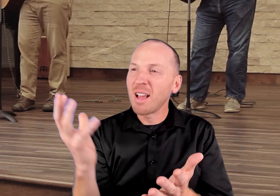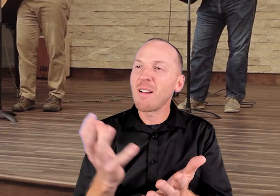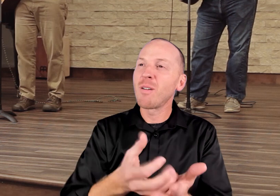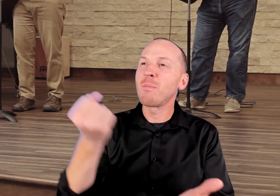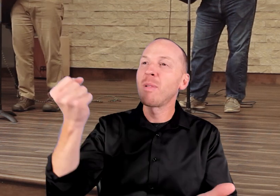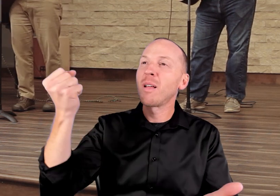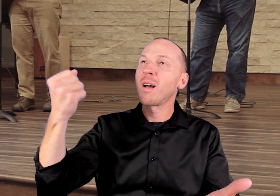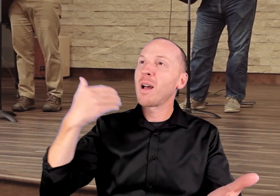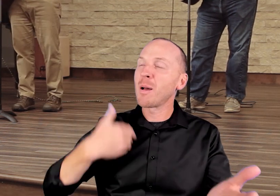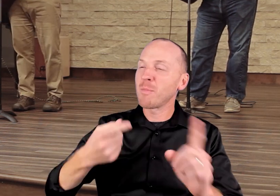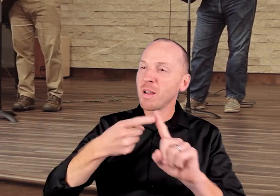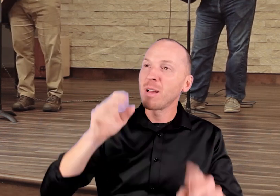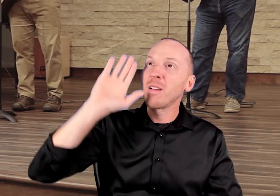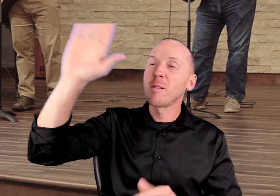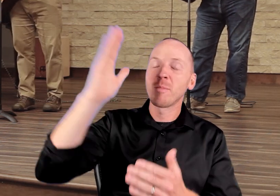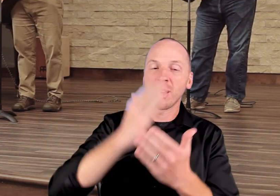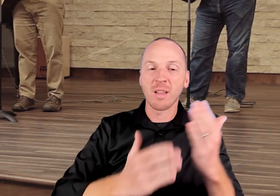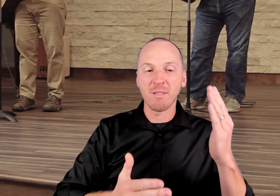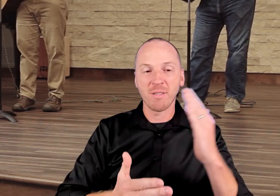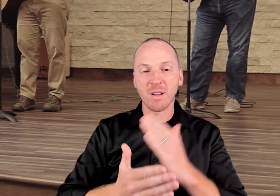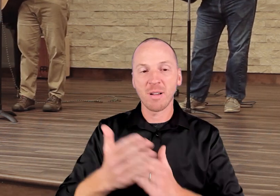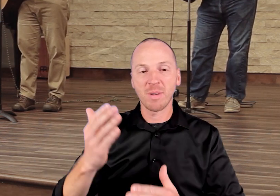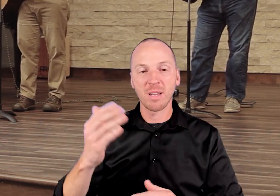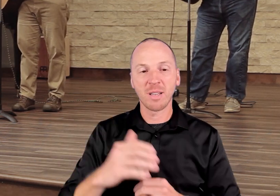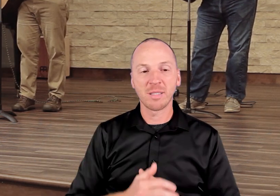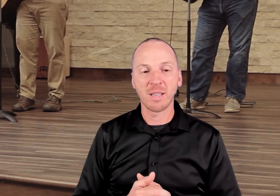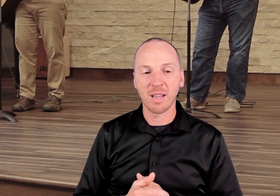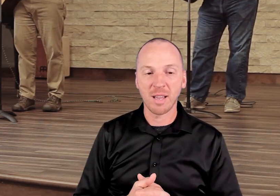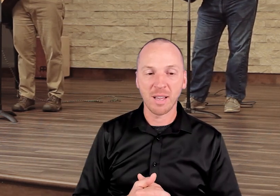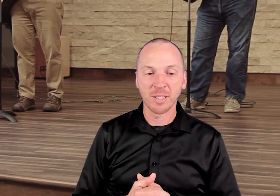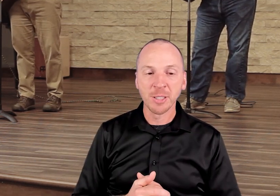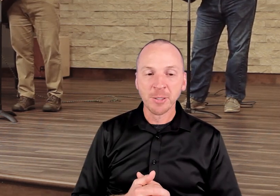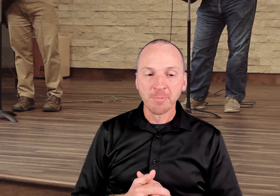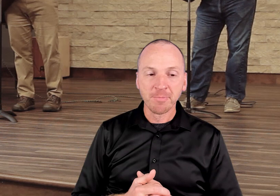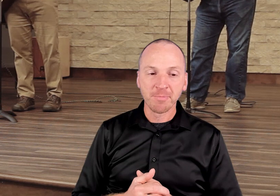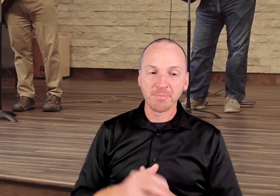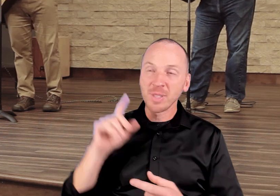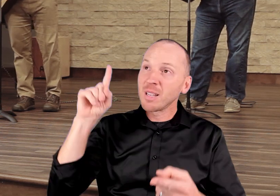Can ever pluck me from his hand;